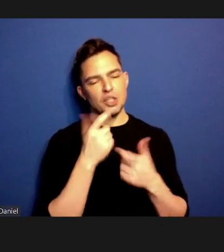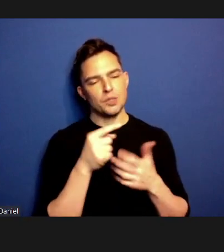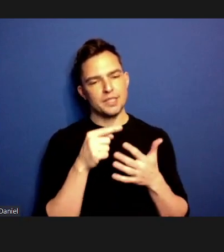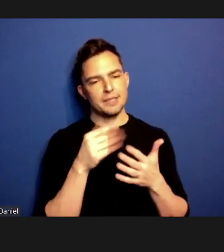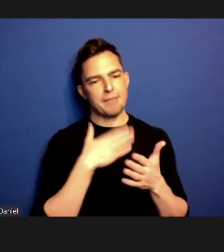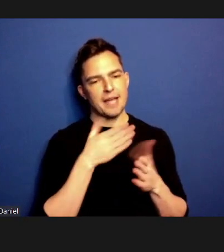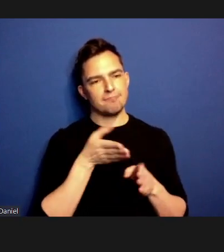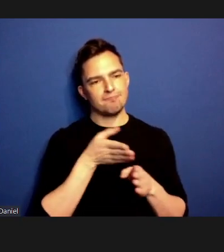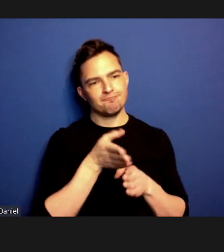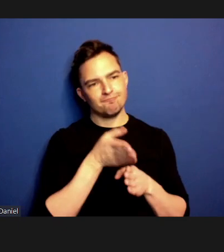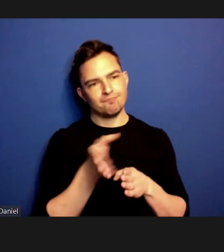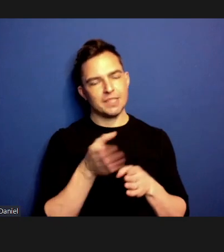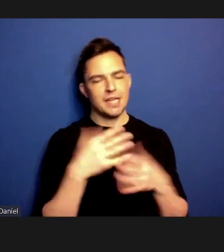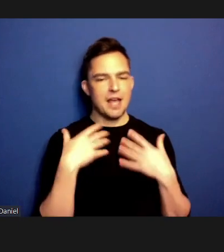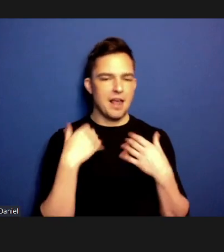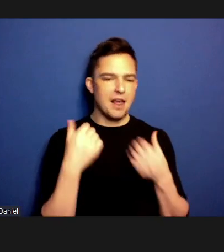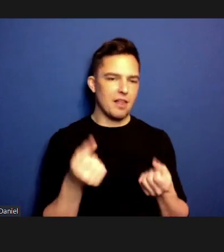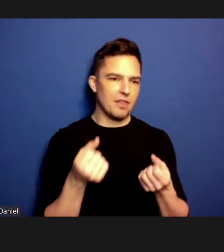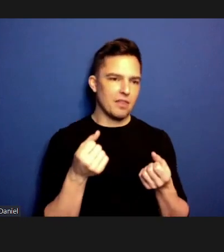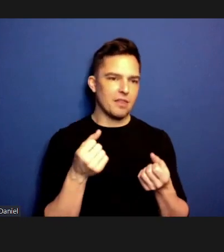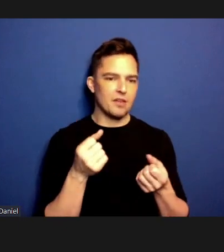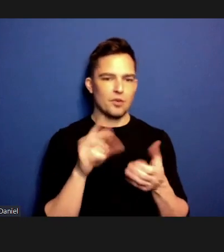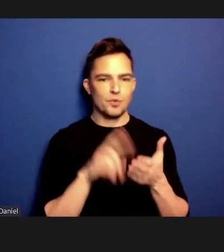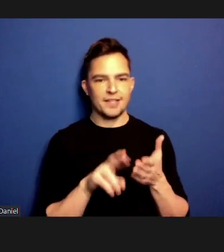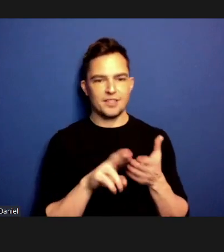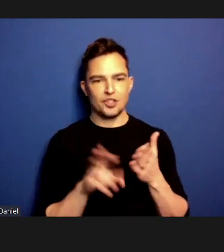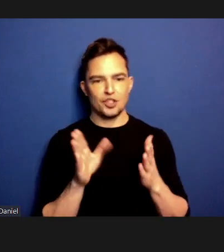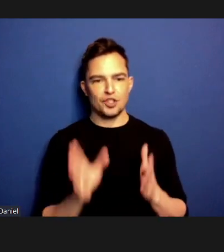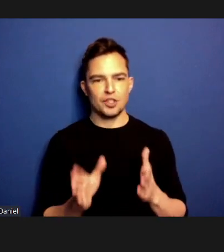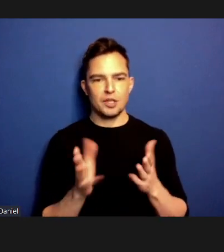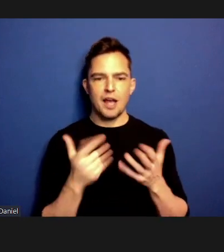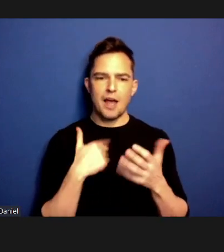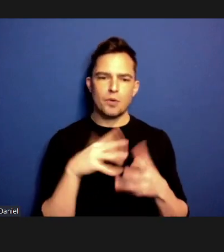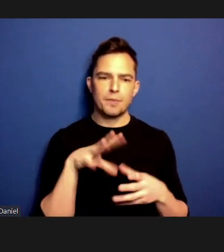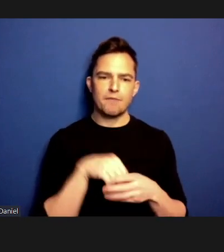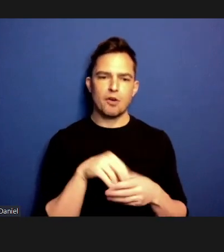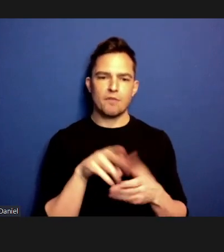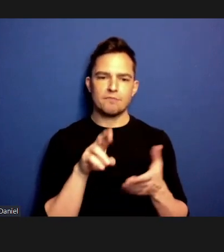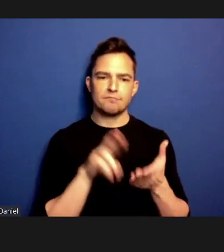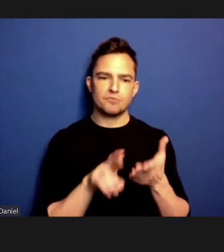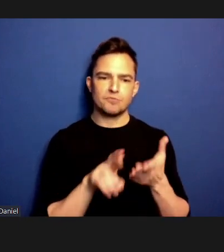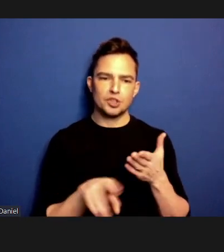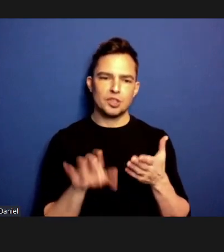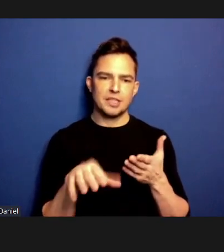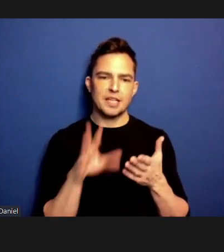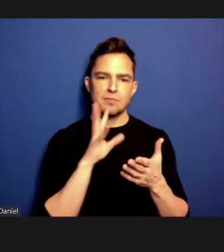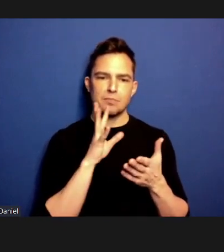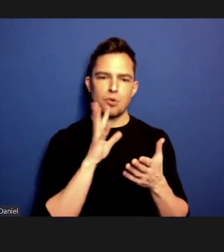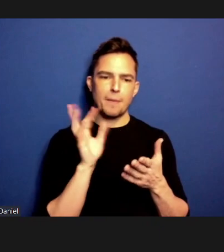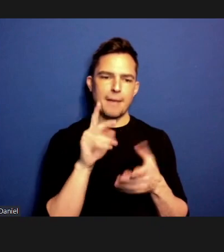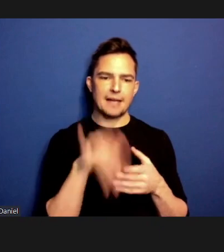as a health researcher and wanting to do research that spoke back to that stereotyping and talked